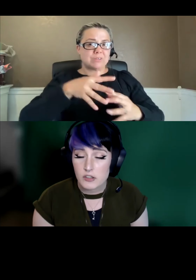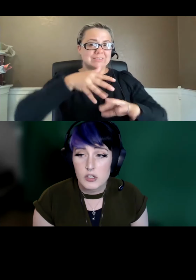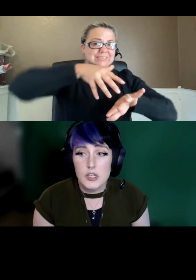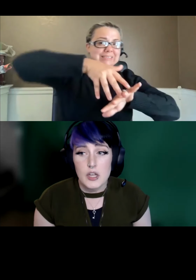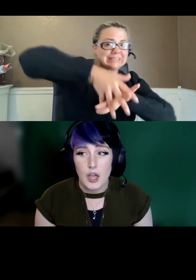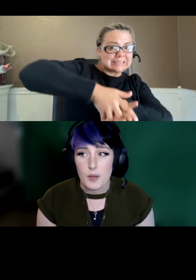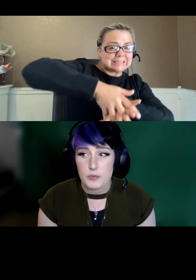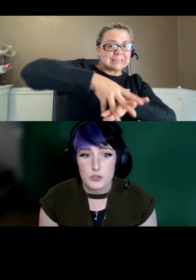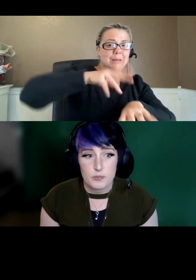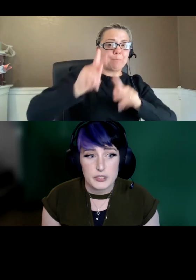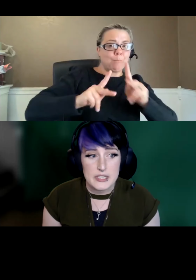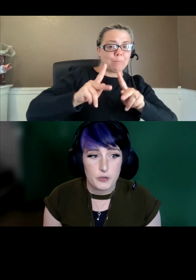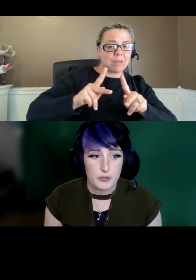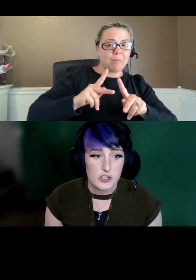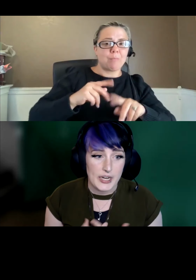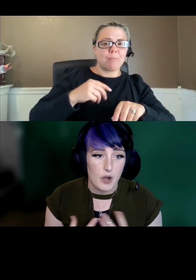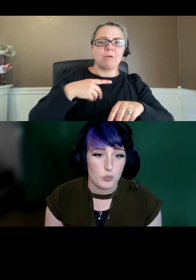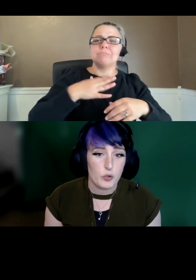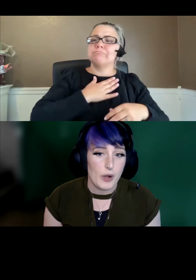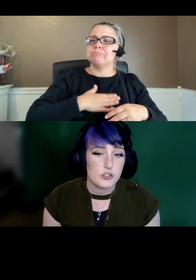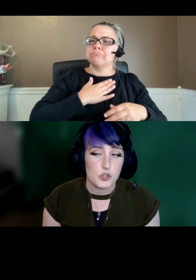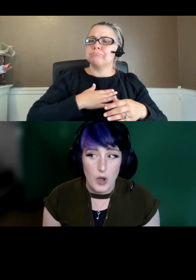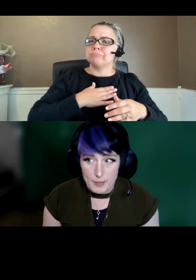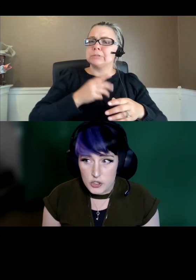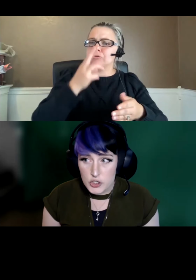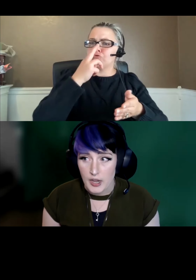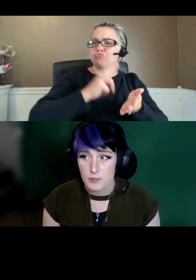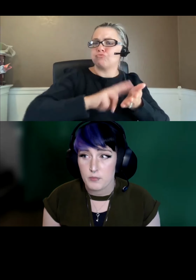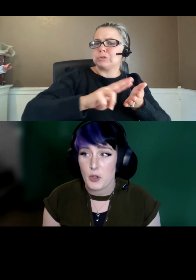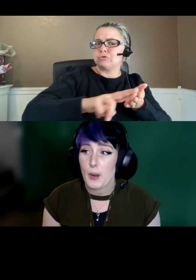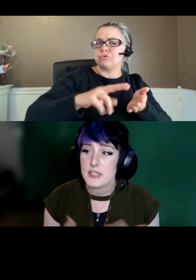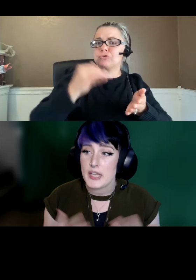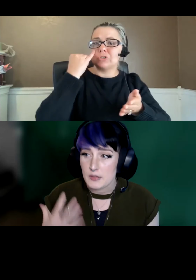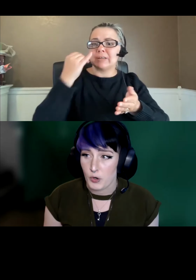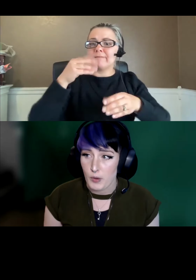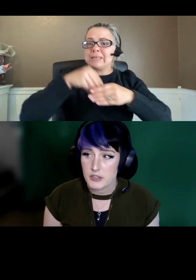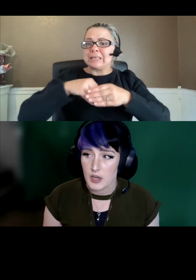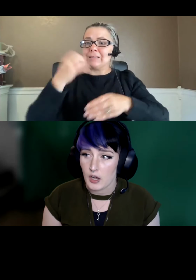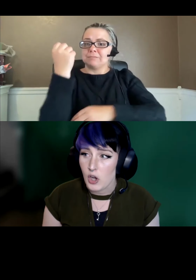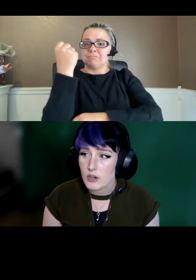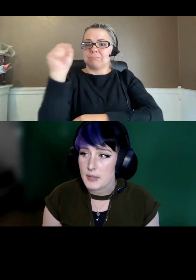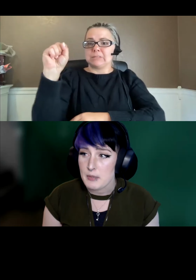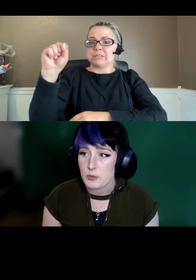Seattle, please feel free to check out Real Rent Duwamish from their website. Real Rent calls on